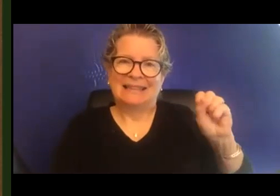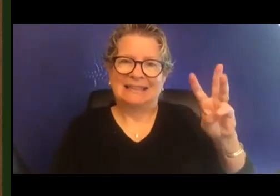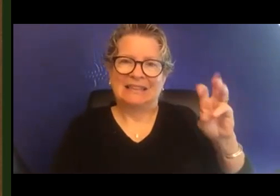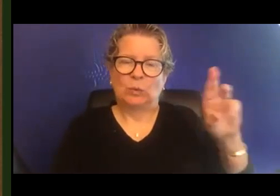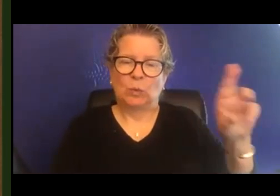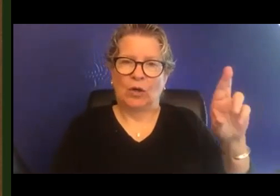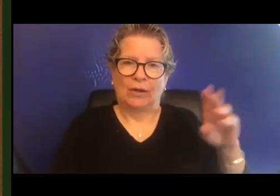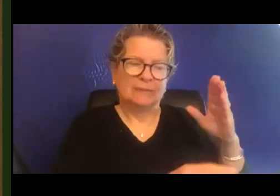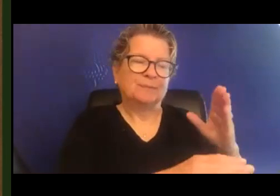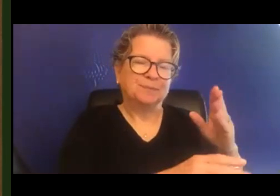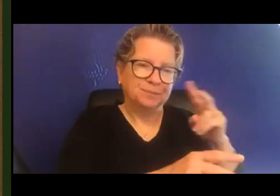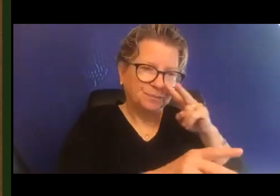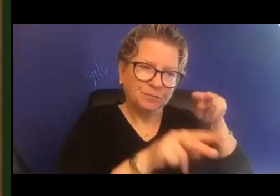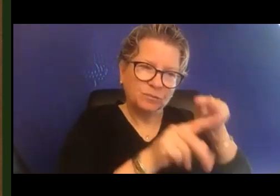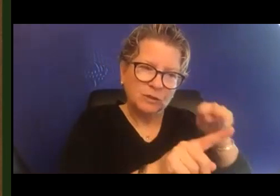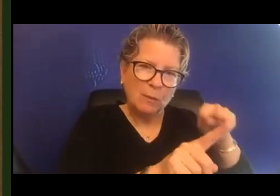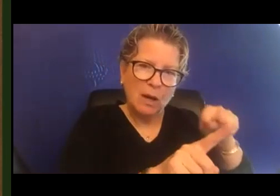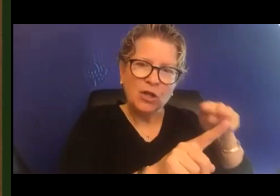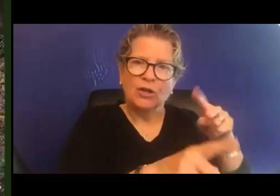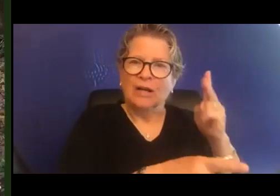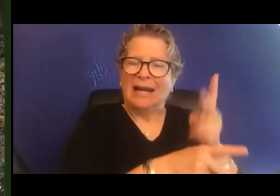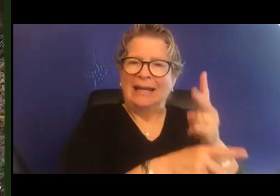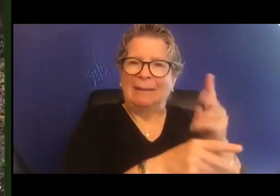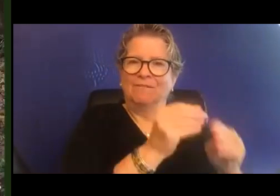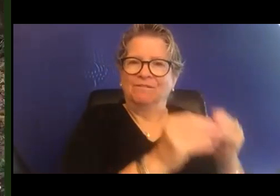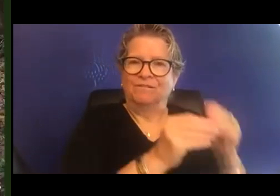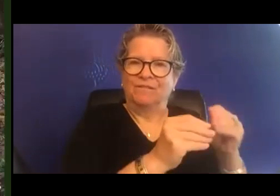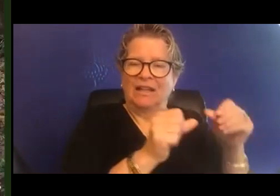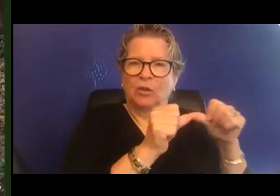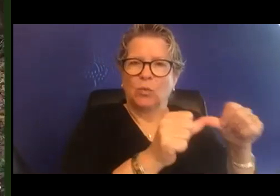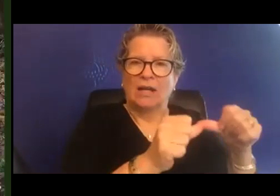maintaining your side sewer so we can keep groundwater out of it pipes.